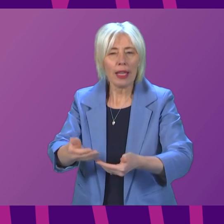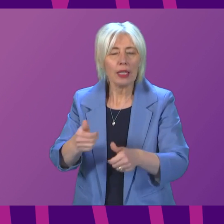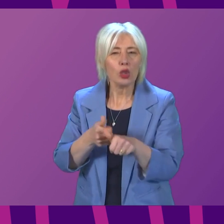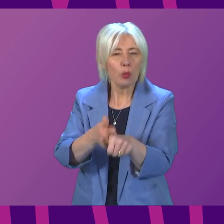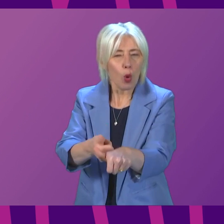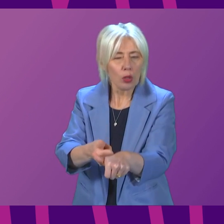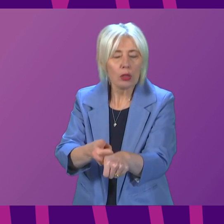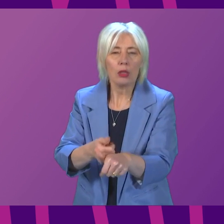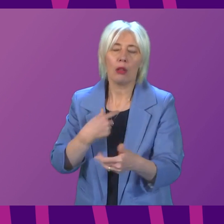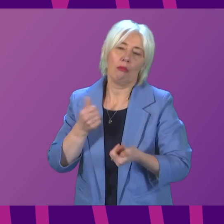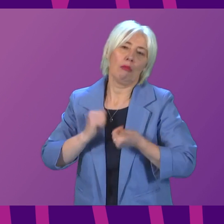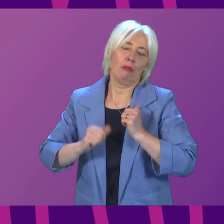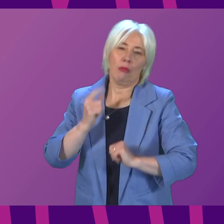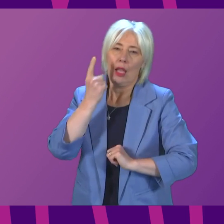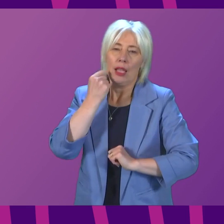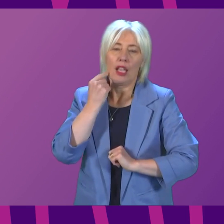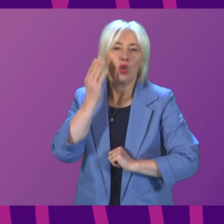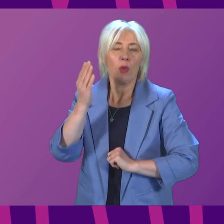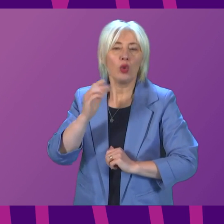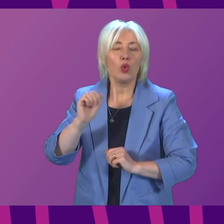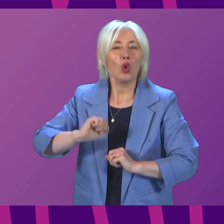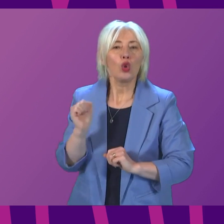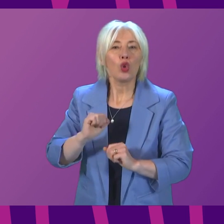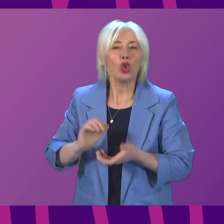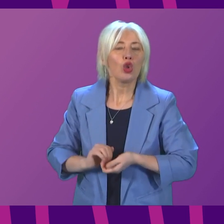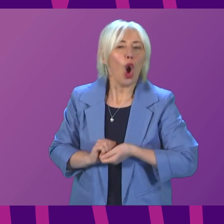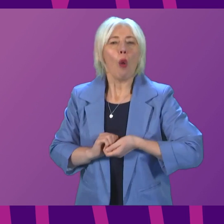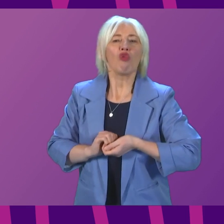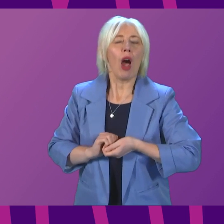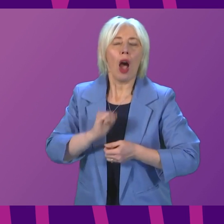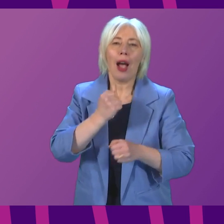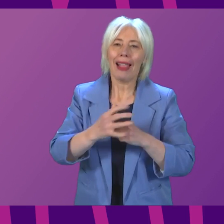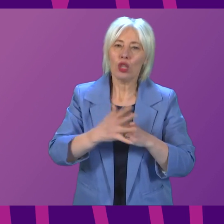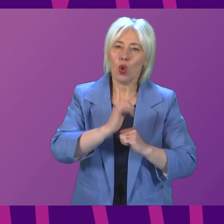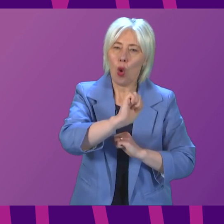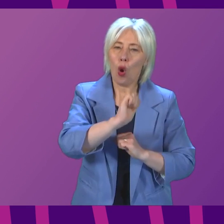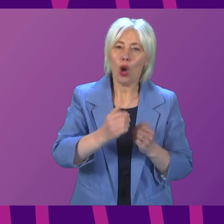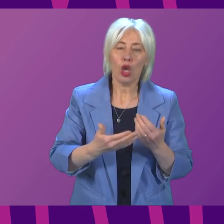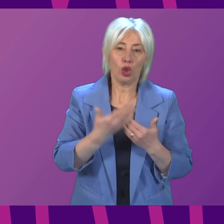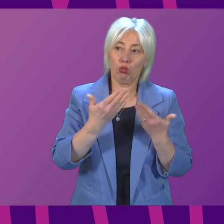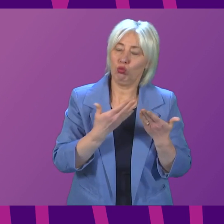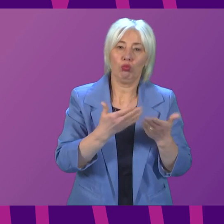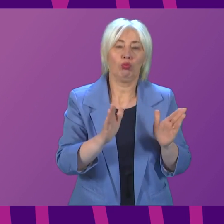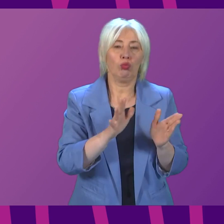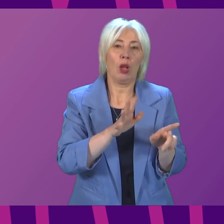Yesterday, I had the privilege of visiting Scottish Opera in Glasgow, to welcome the opening up of the culture and entertainment sector.